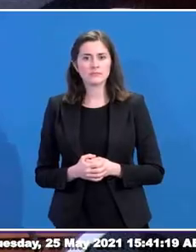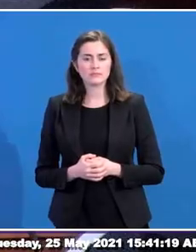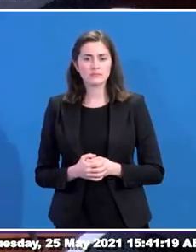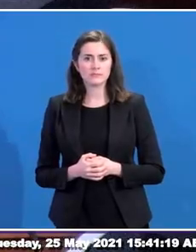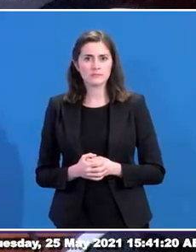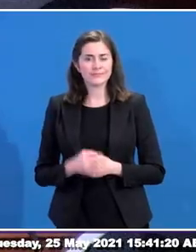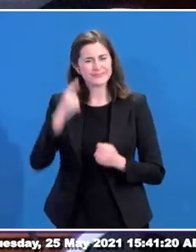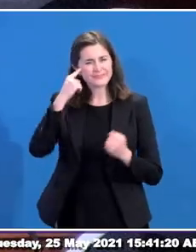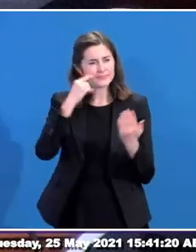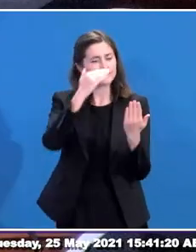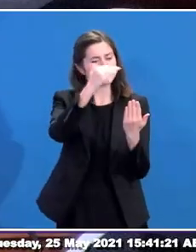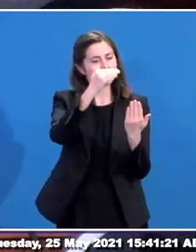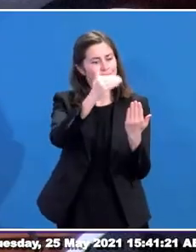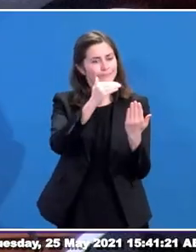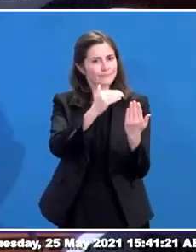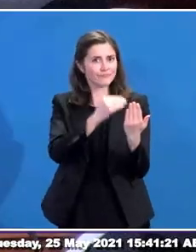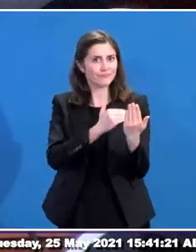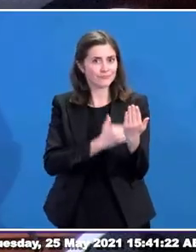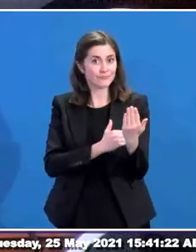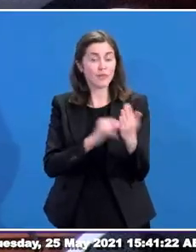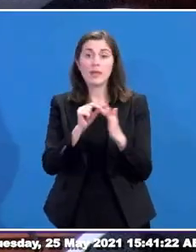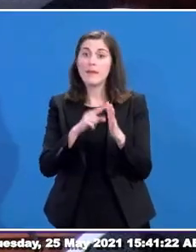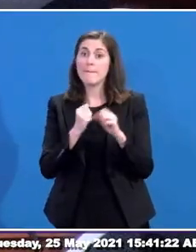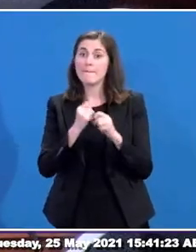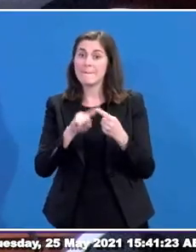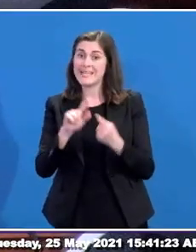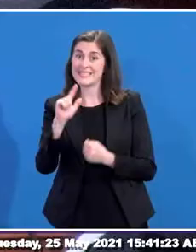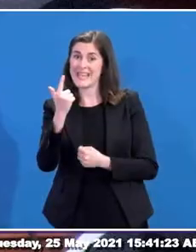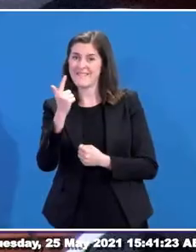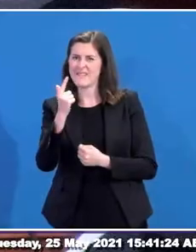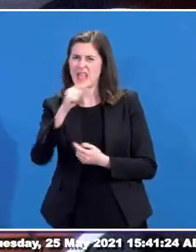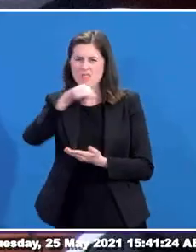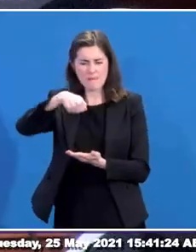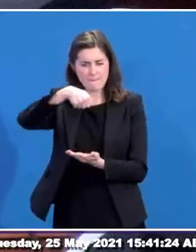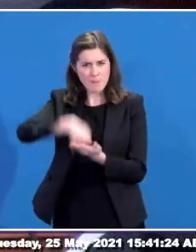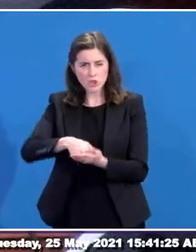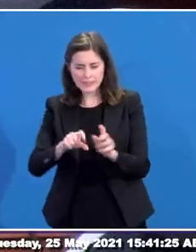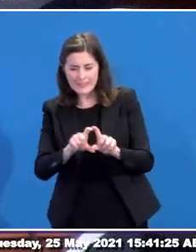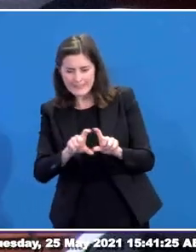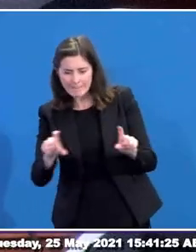Now, on page seven towards the bottom of the page you've got some dot points